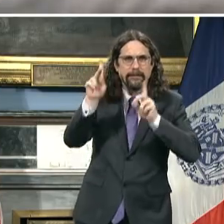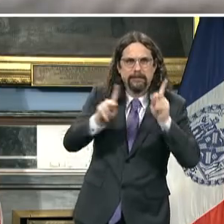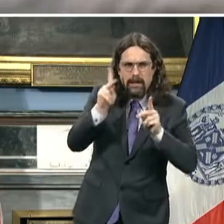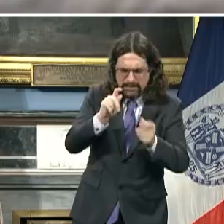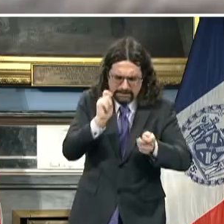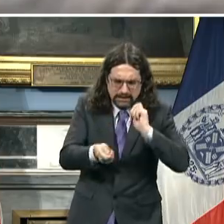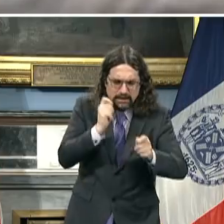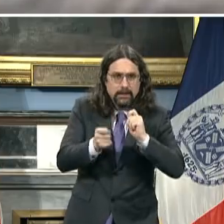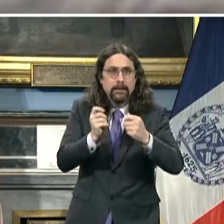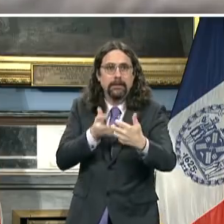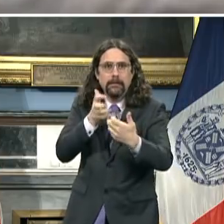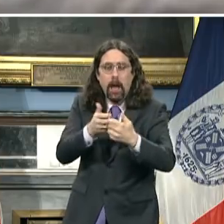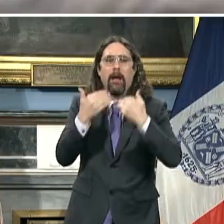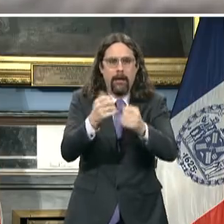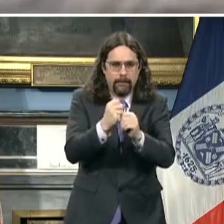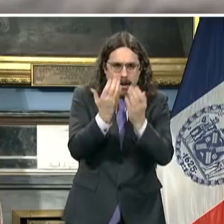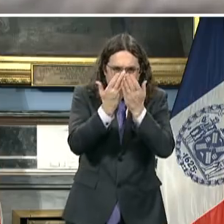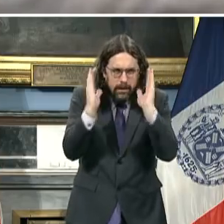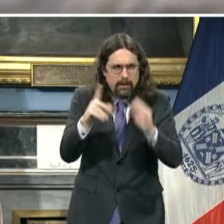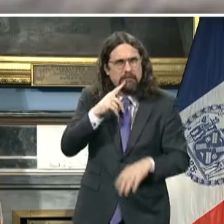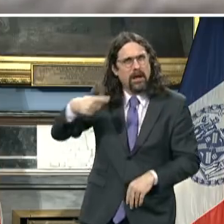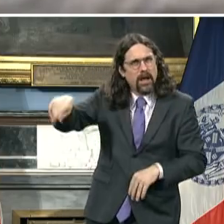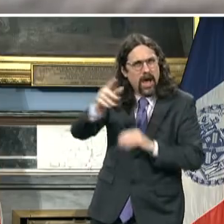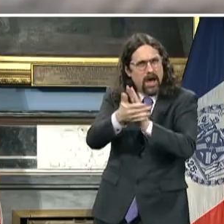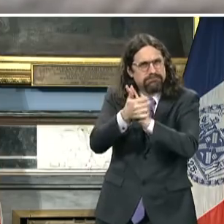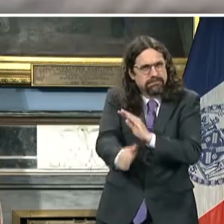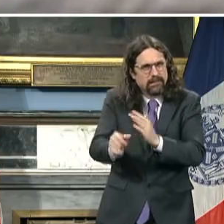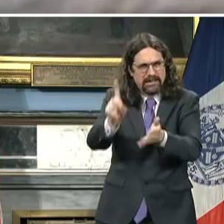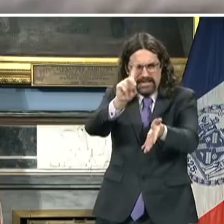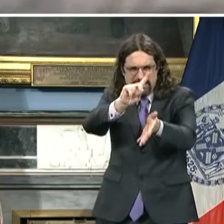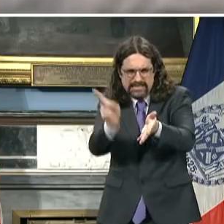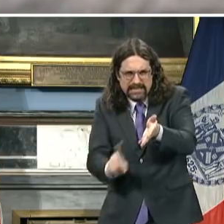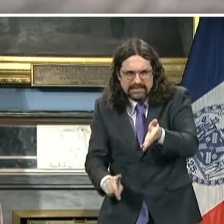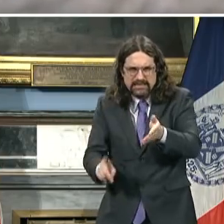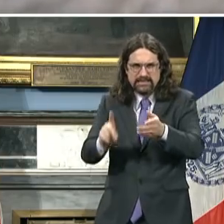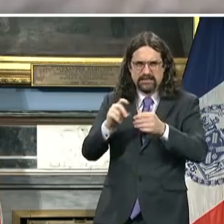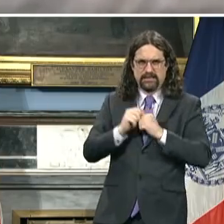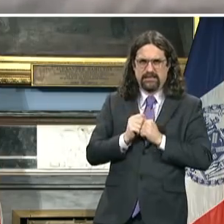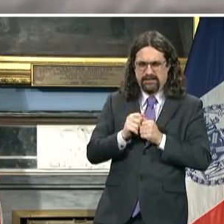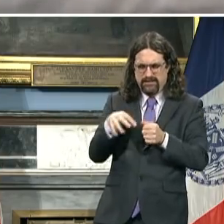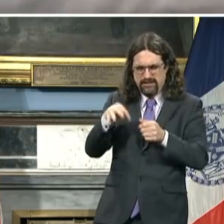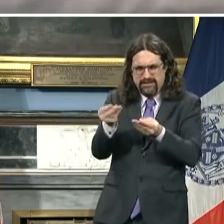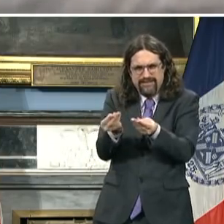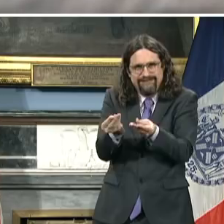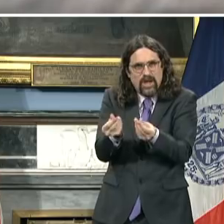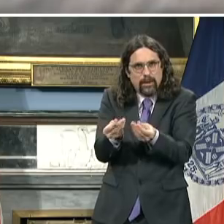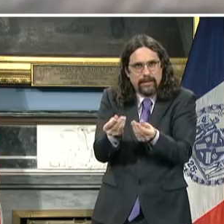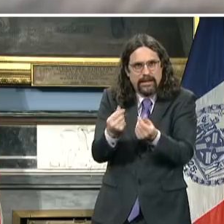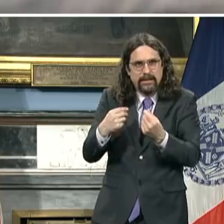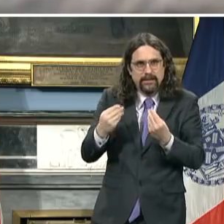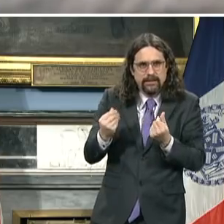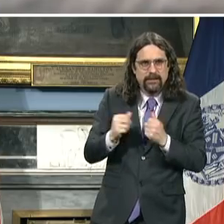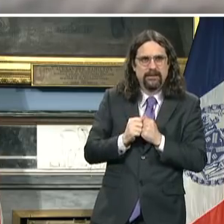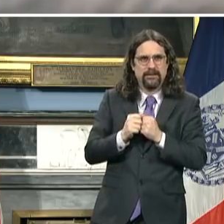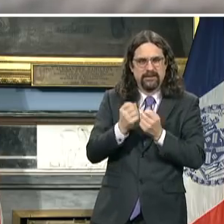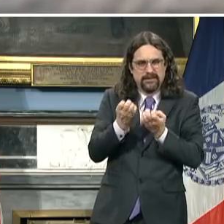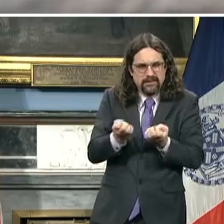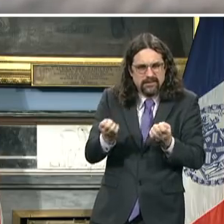AND TO PULL TOGETHER THE TALENTS, THE DESIGNS, TO PULL TOGETHER ALL THE EQUIPMENT THEY NEEDED, ALL THE FABRIC.